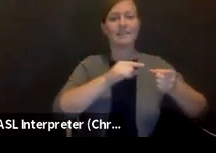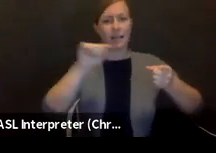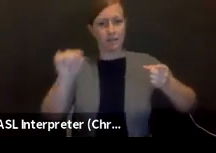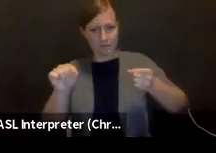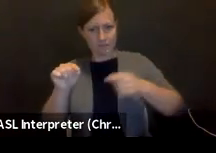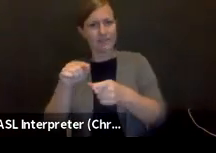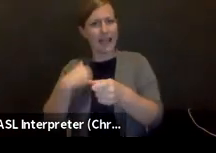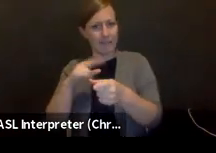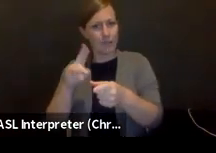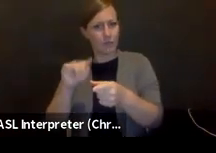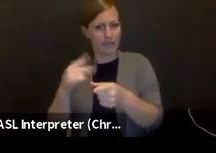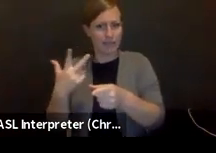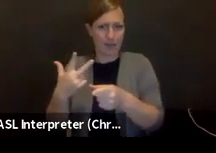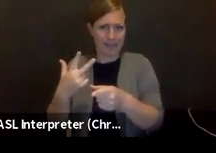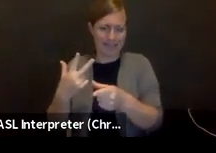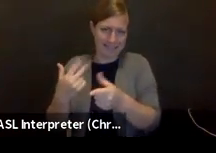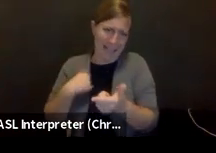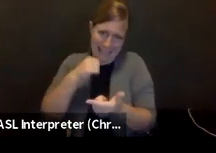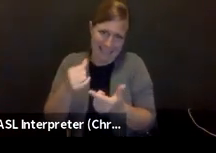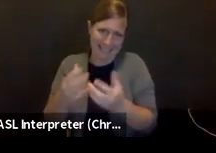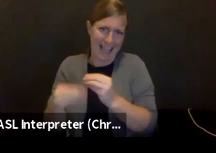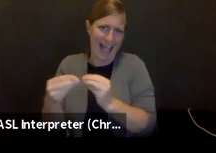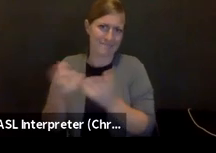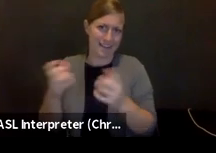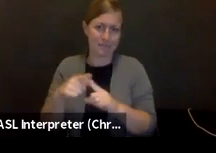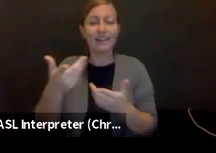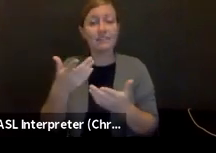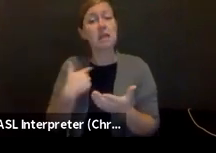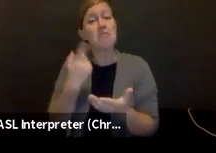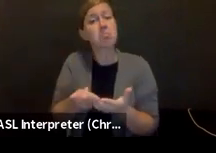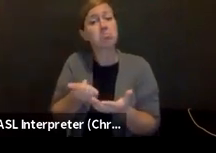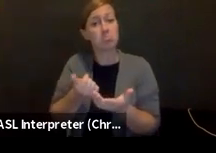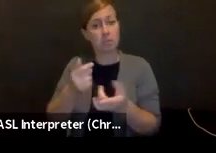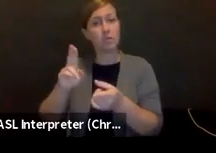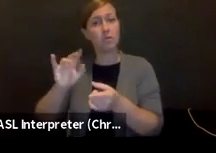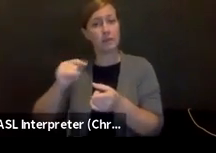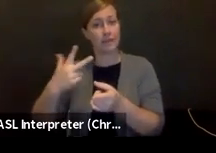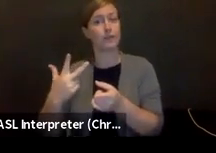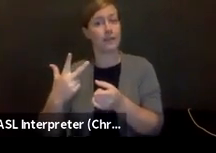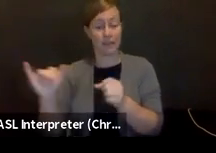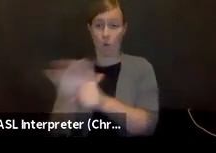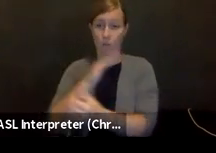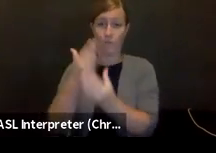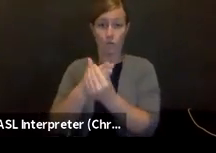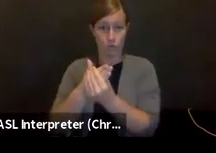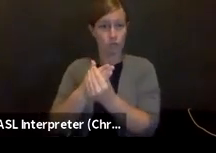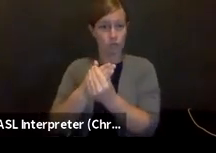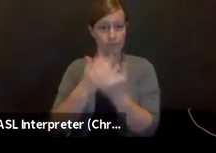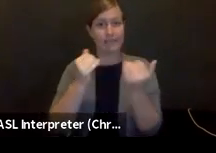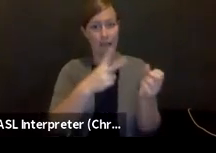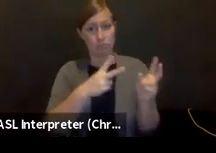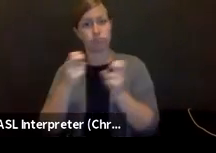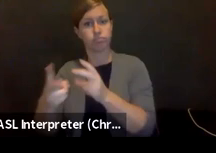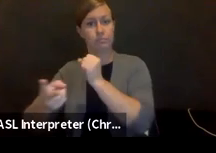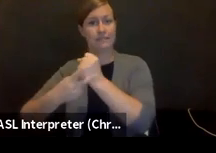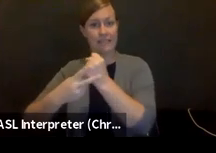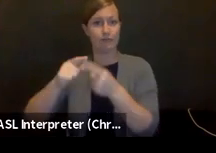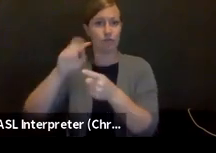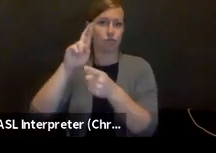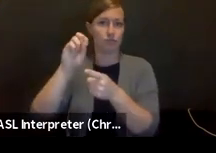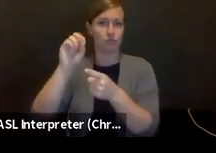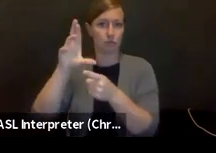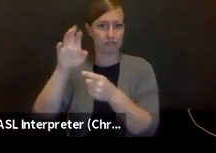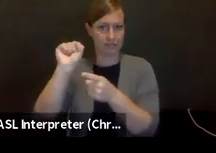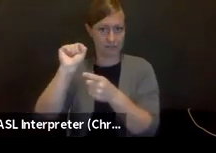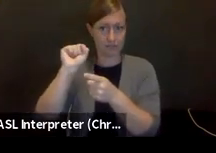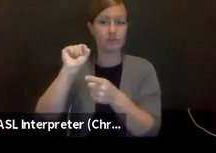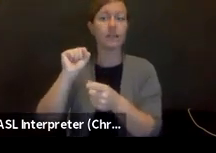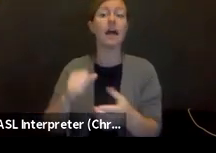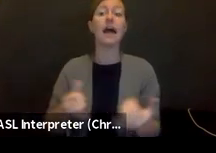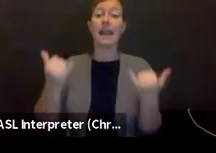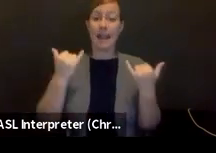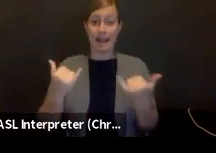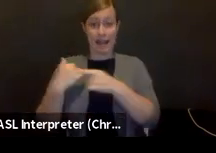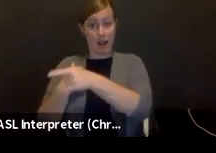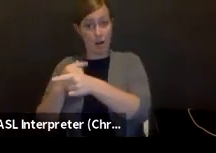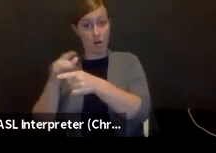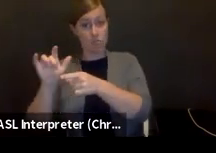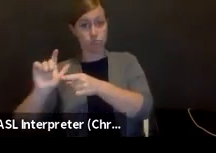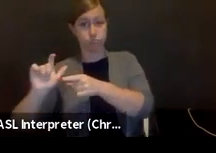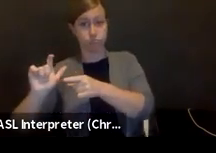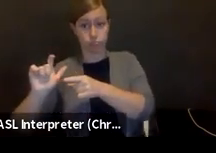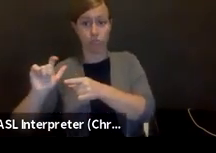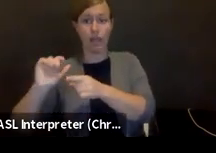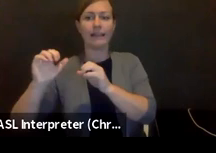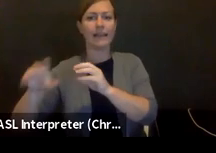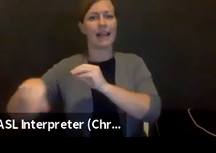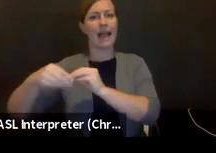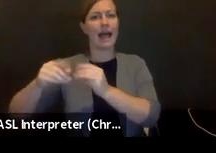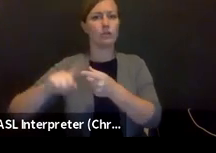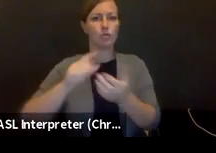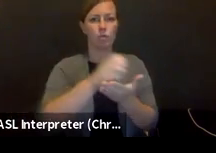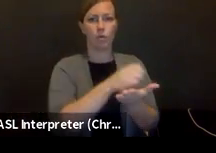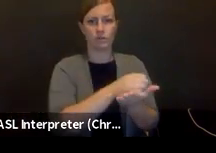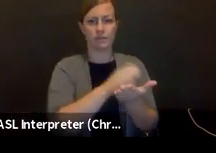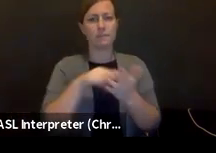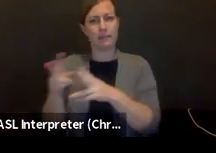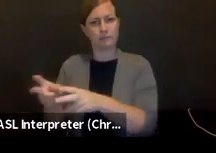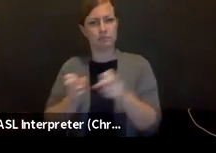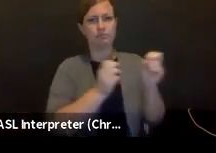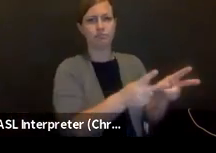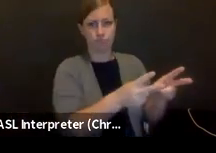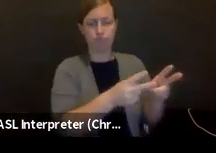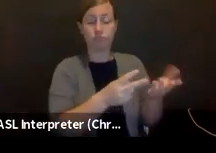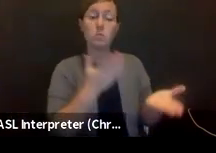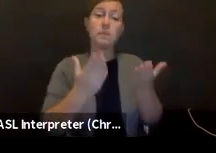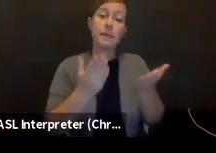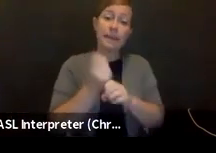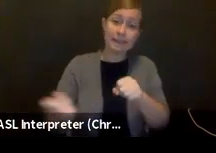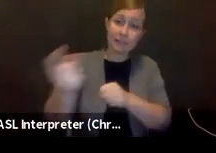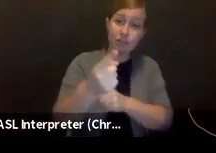ESD 189 - Amy Colburn: There's not a whole lot in there because I didn't create a whole bunch of stuff, but that whole unit. Whatever I had in that folder is now saved to this resources and now I can add if I go over to the right. I can add this to a course. So next year. If I said I was building this